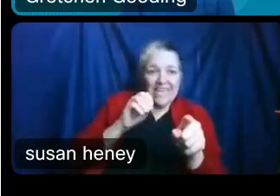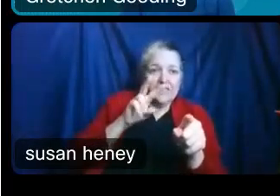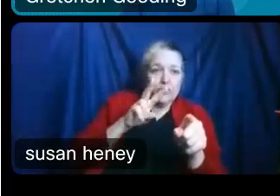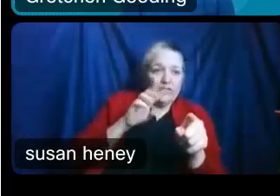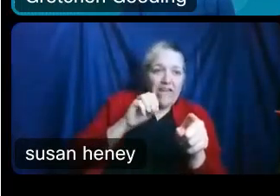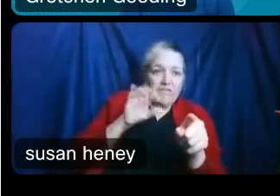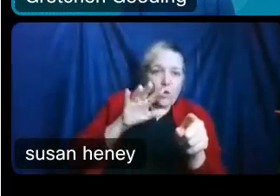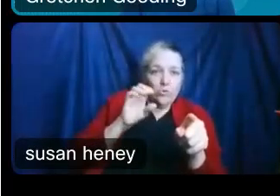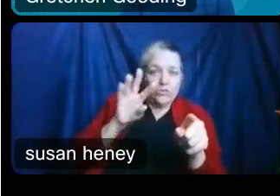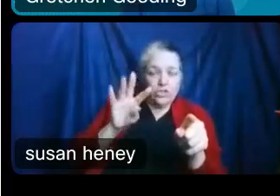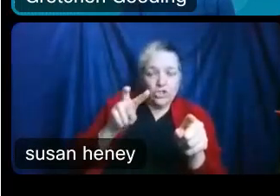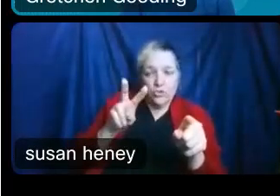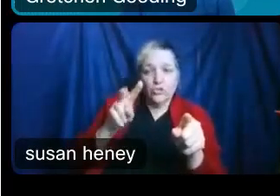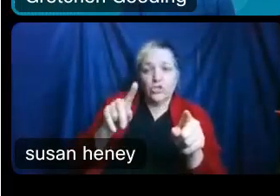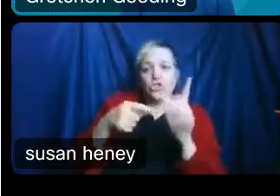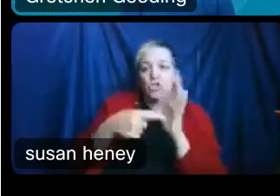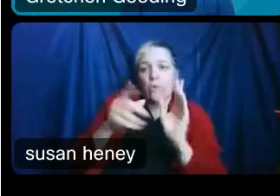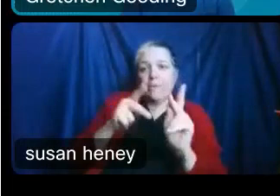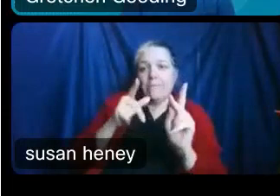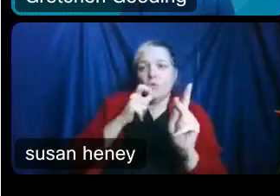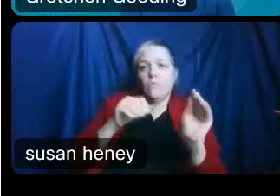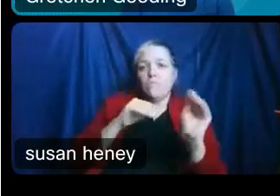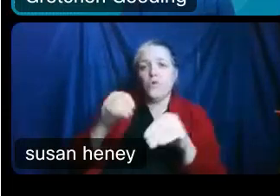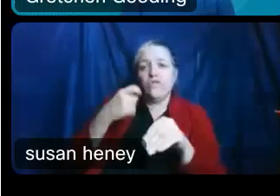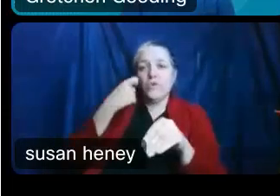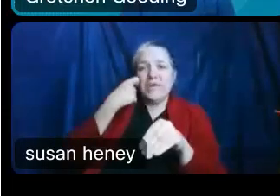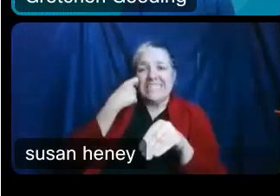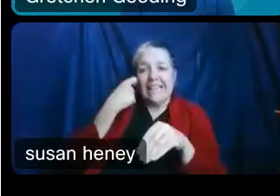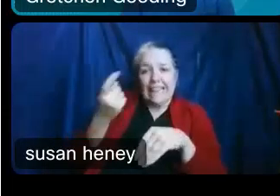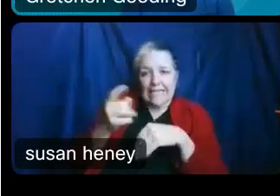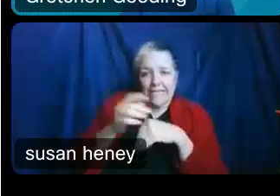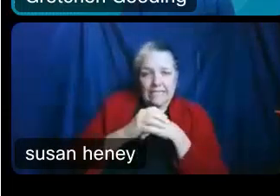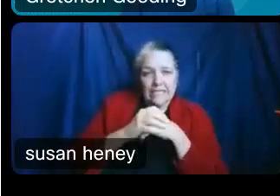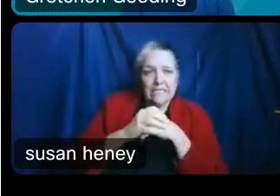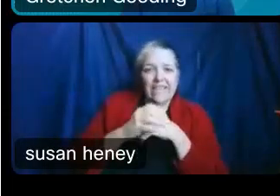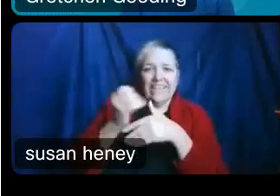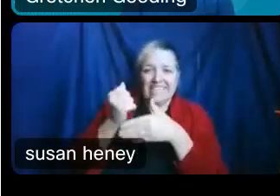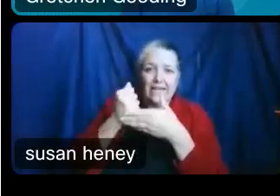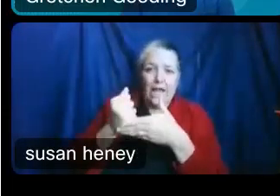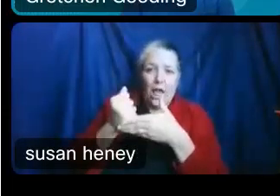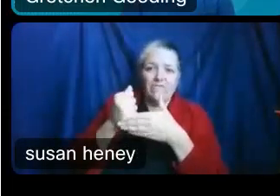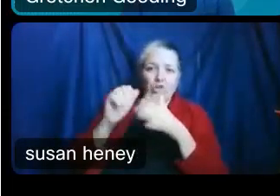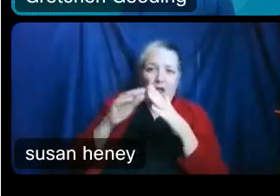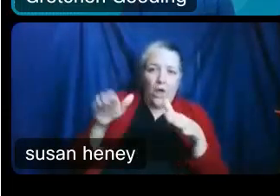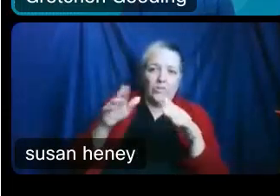movers whose unique characteristics can be useful for housing analysis. Home values and